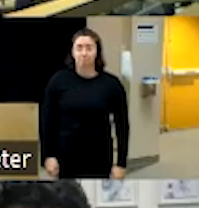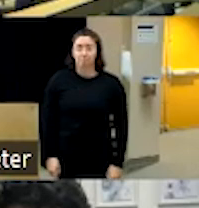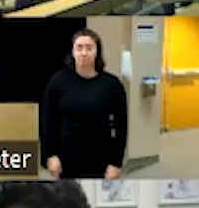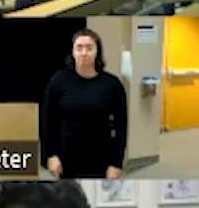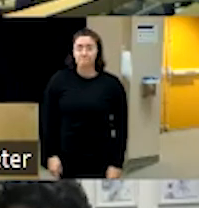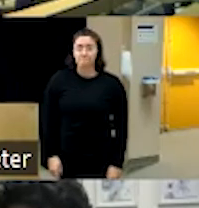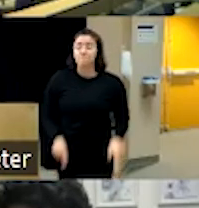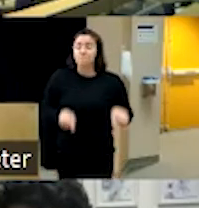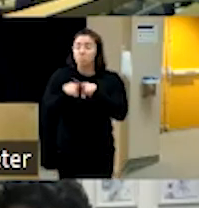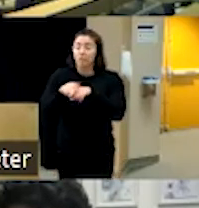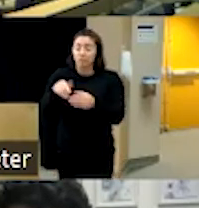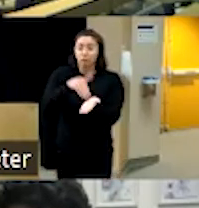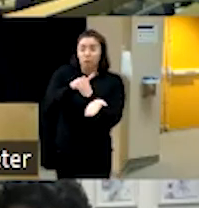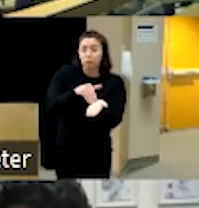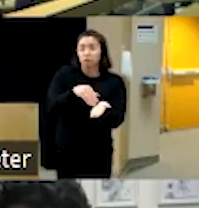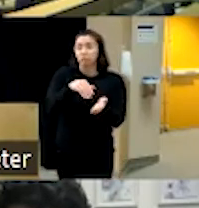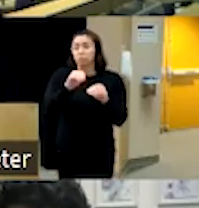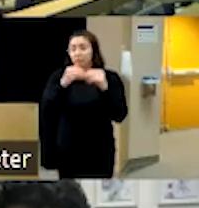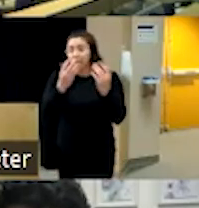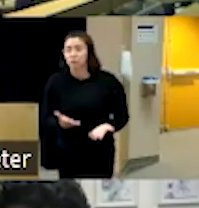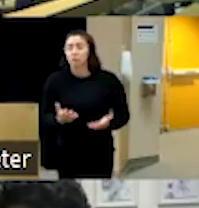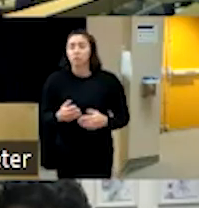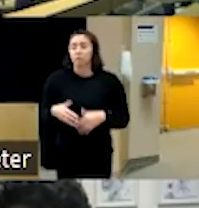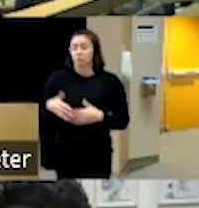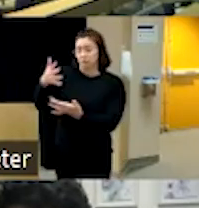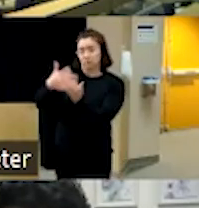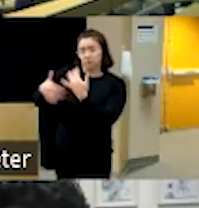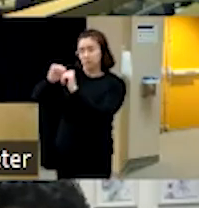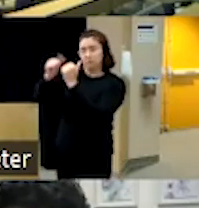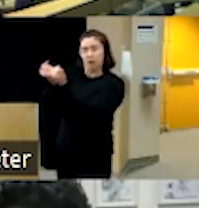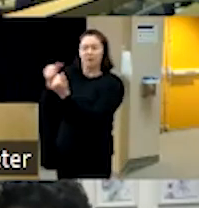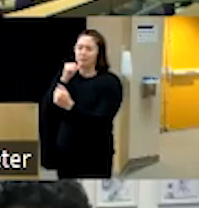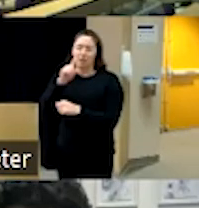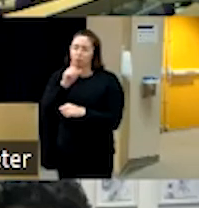Providers or a societies so um not treating chronic pain will increase your mortality